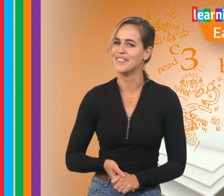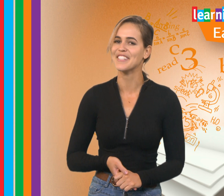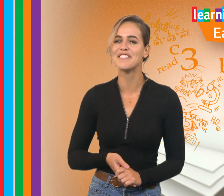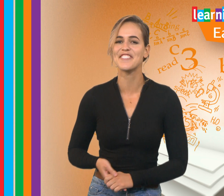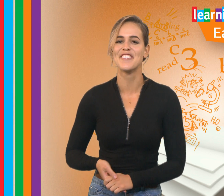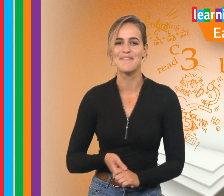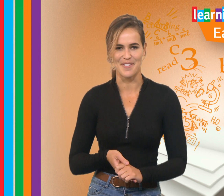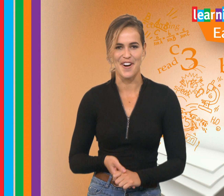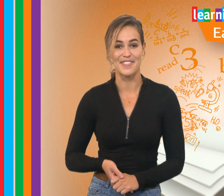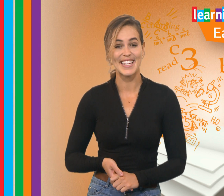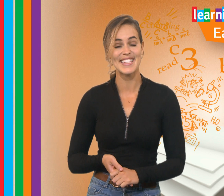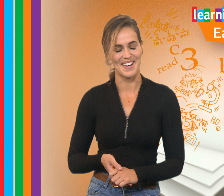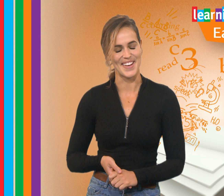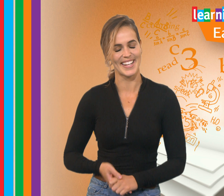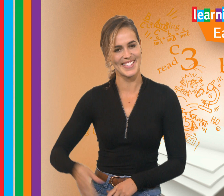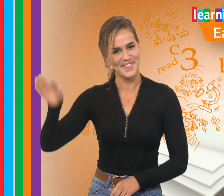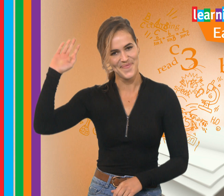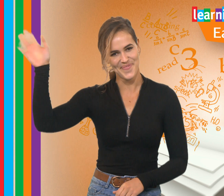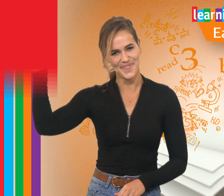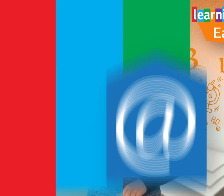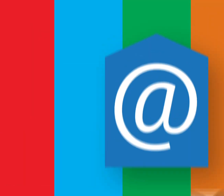Luke will join the middle primary kids, up next.